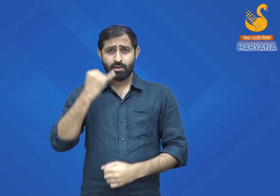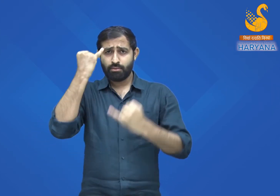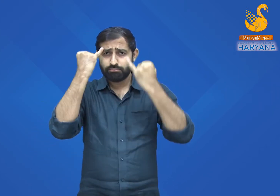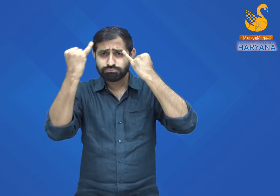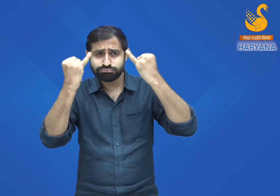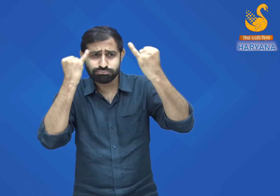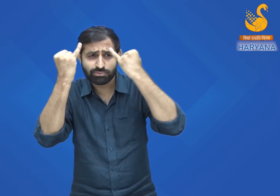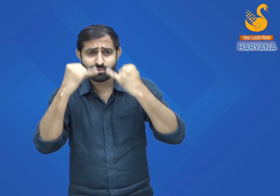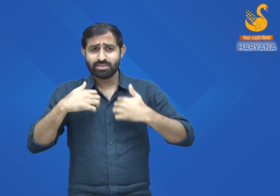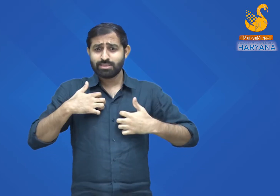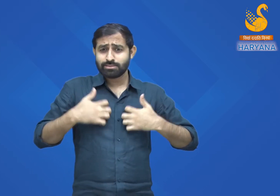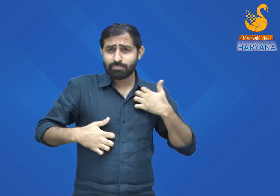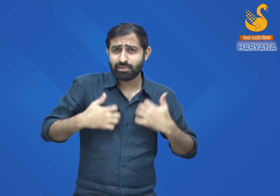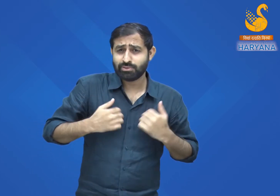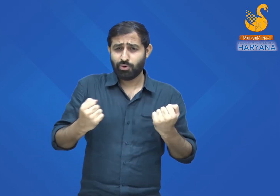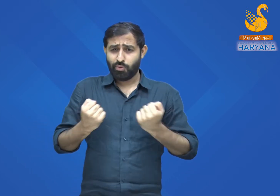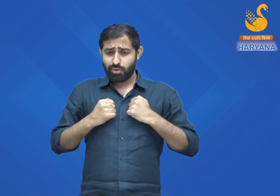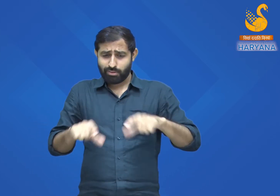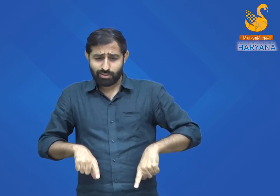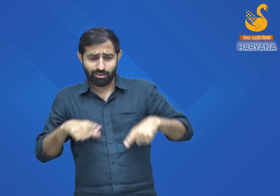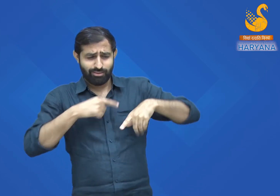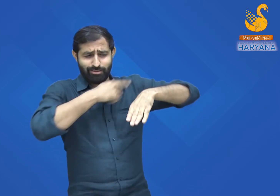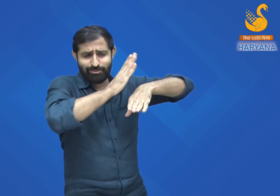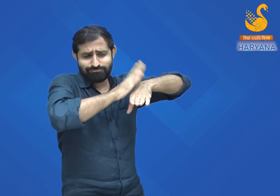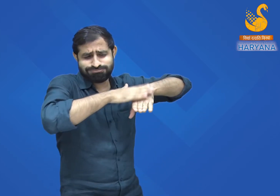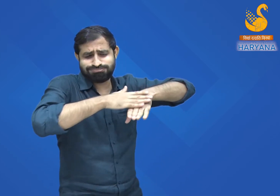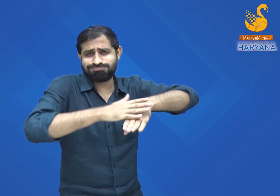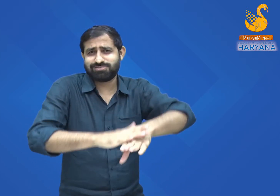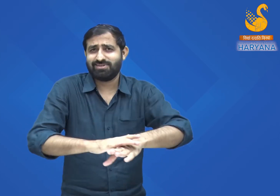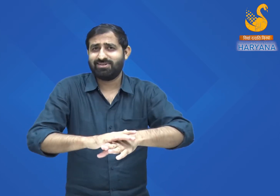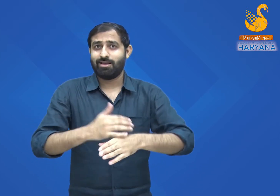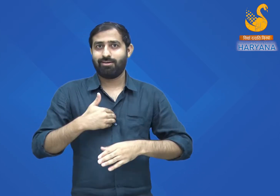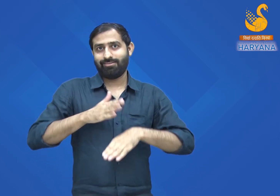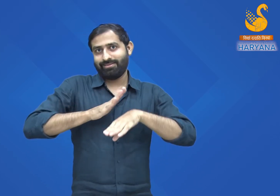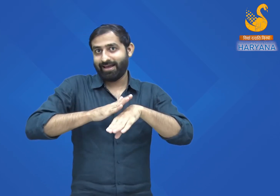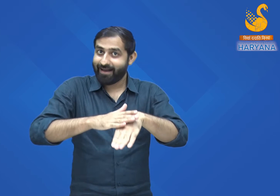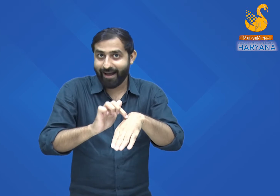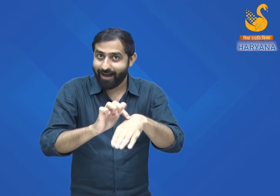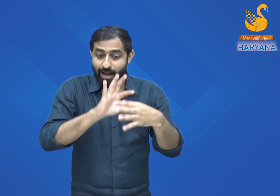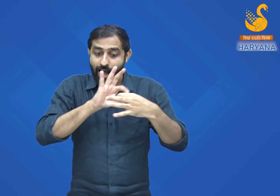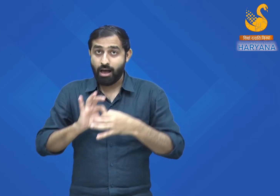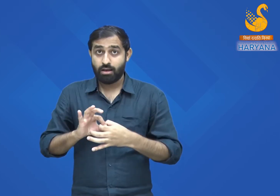The ideas, emotions and experiences of a person cannot just remain